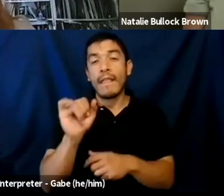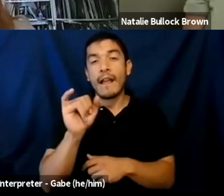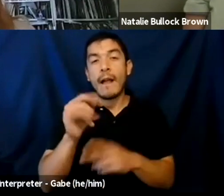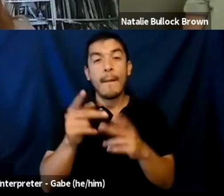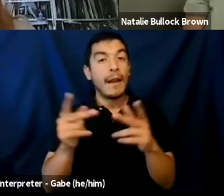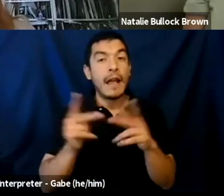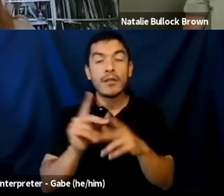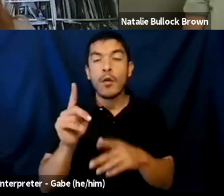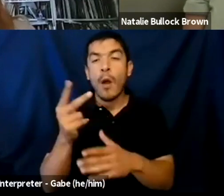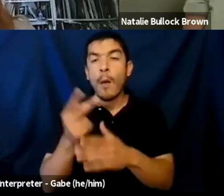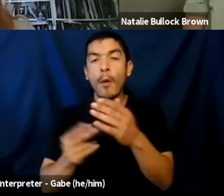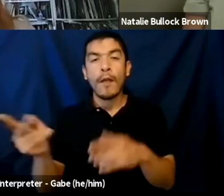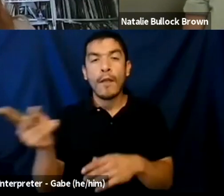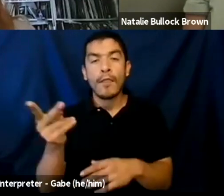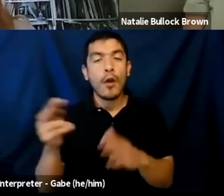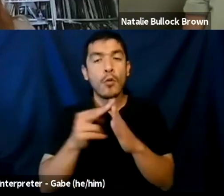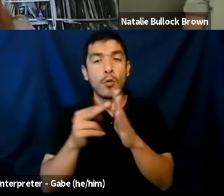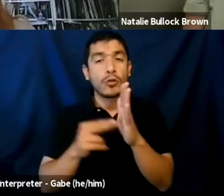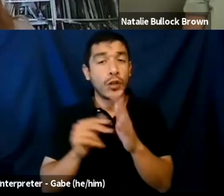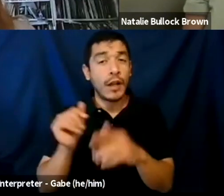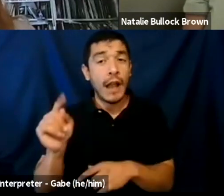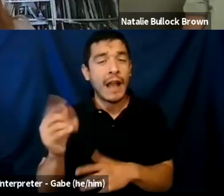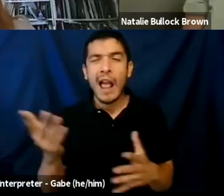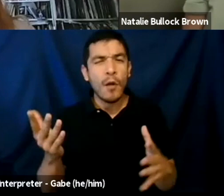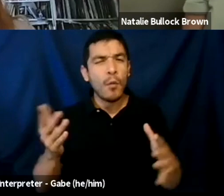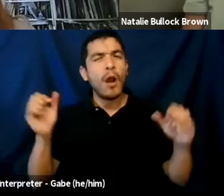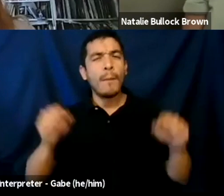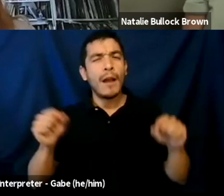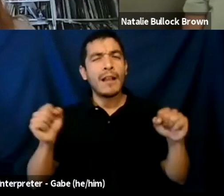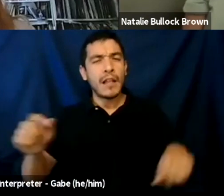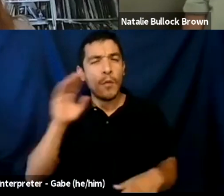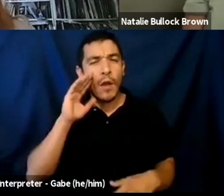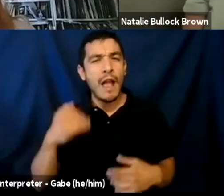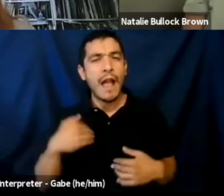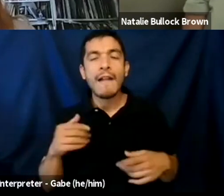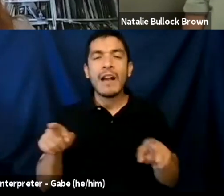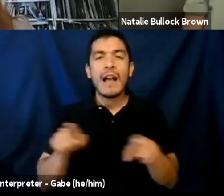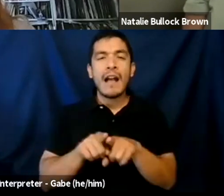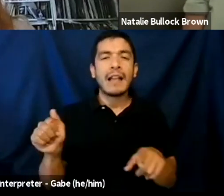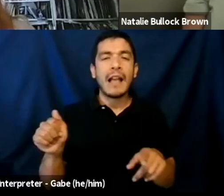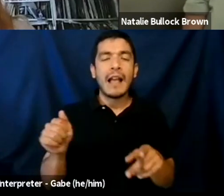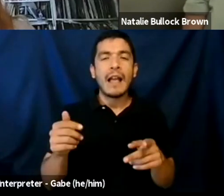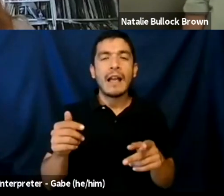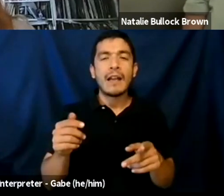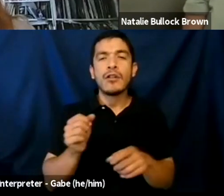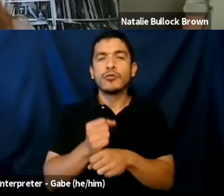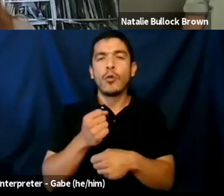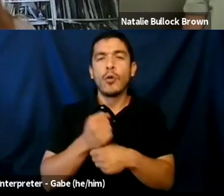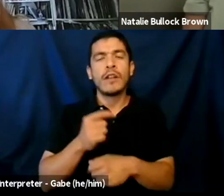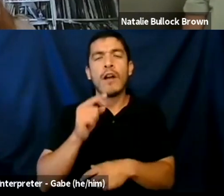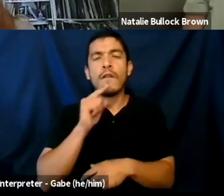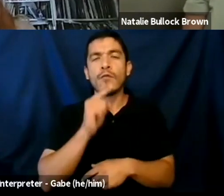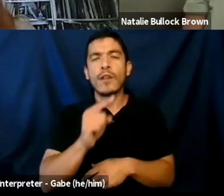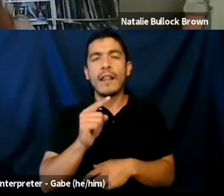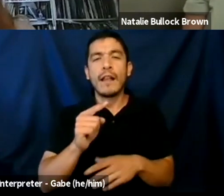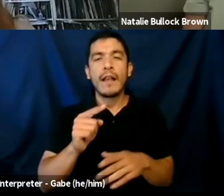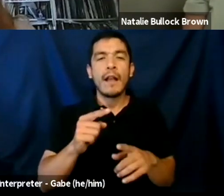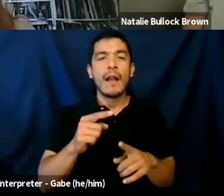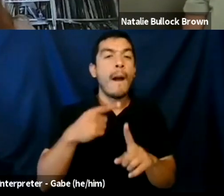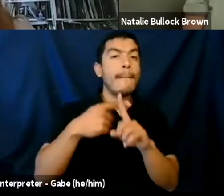and what potential that has as a source of really positive guidance for documentary filmmakers and journalists.